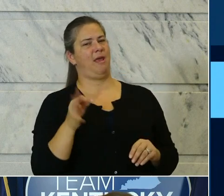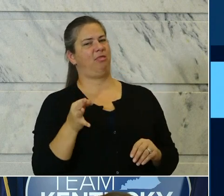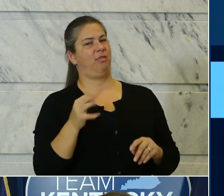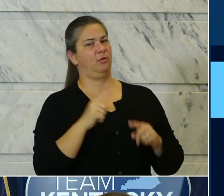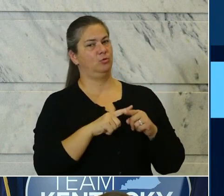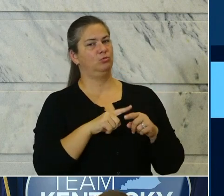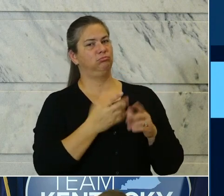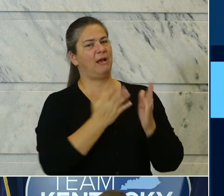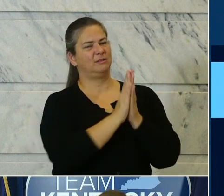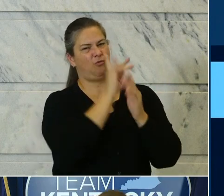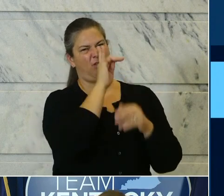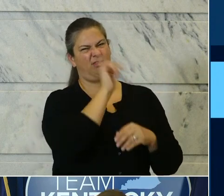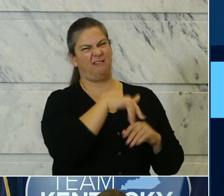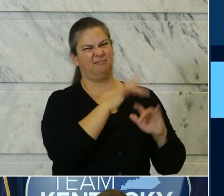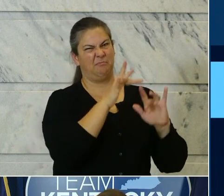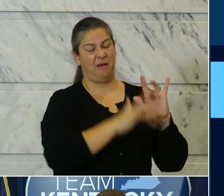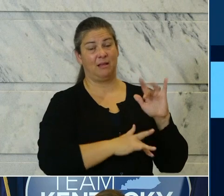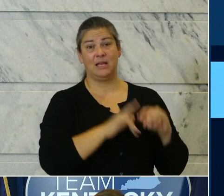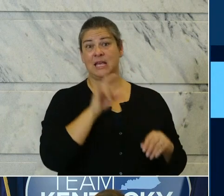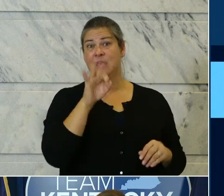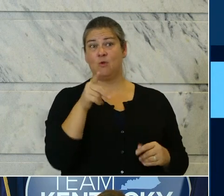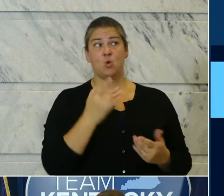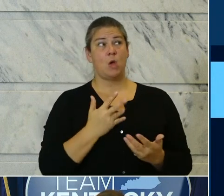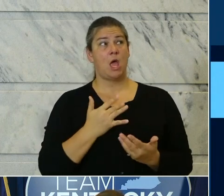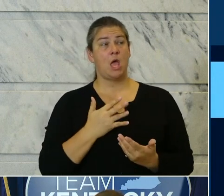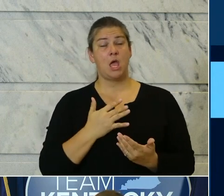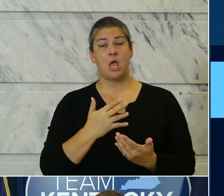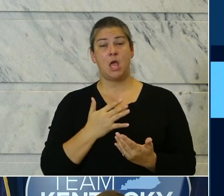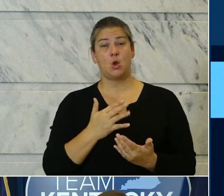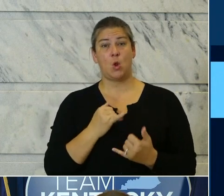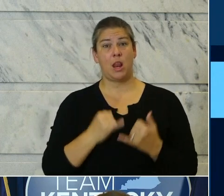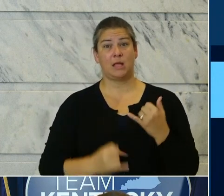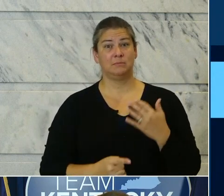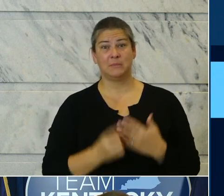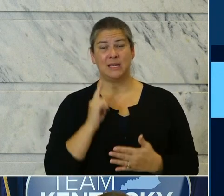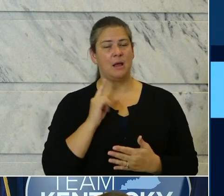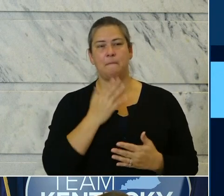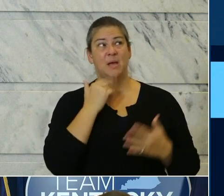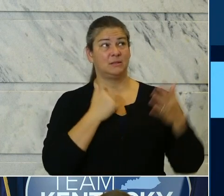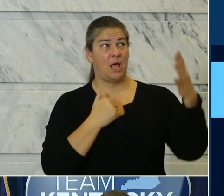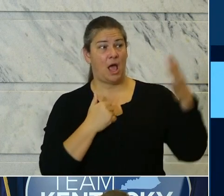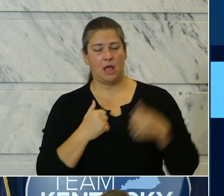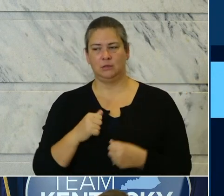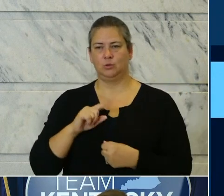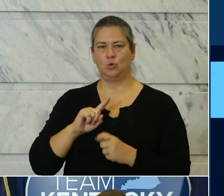REQUEST THAT BALANCE. IF YOU WAIT ALL THE WAY UNTIL OCTOBER NINTH TO GET IT YOU'RE PROBABLY